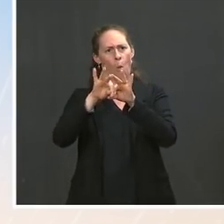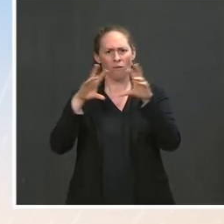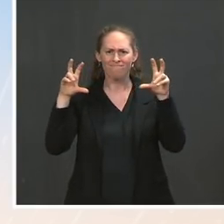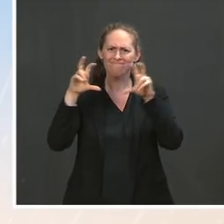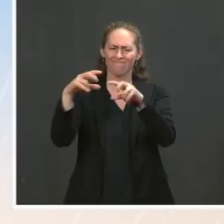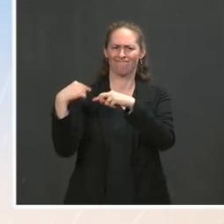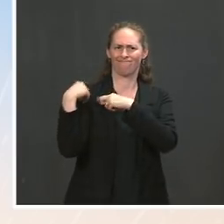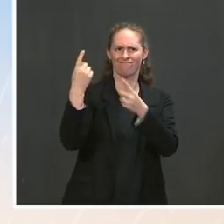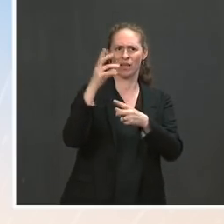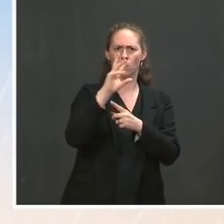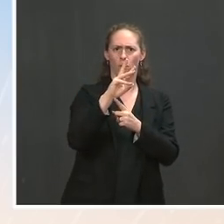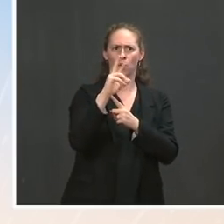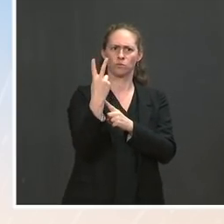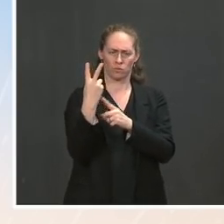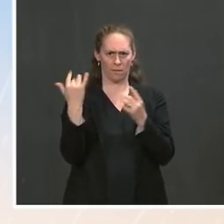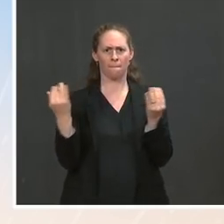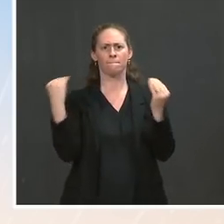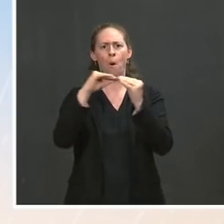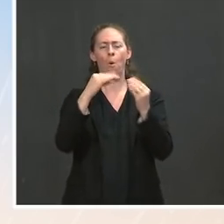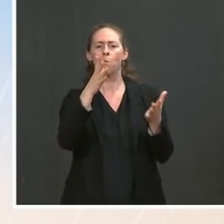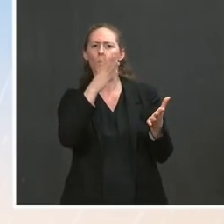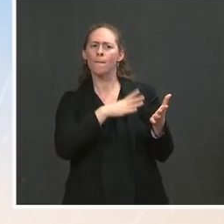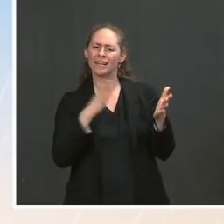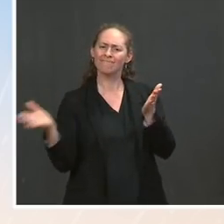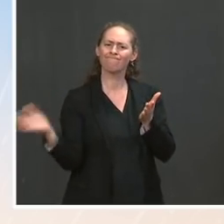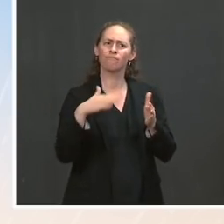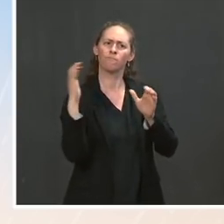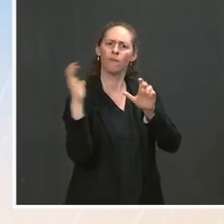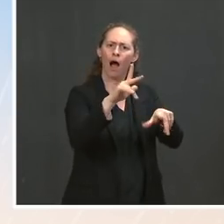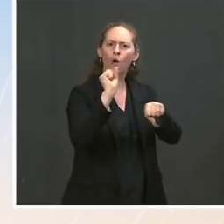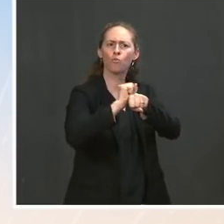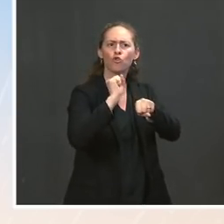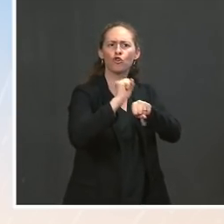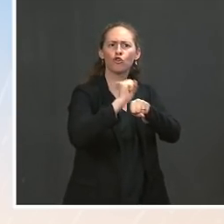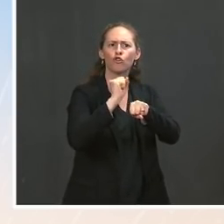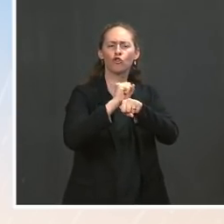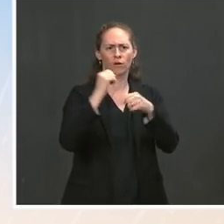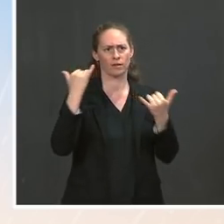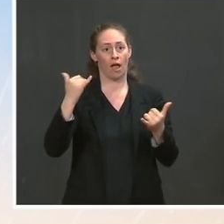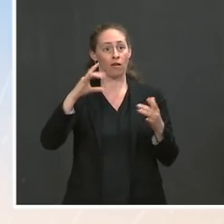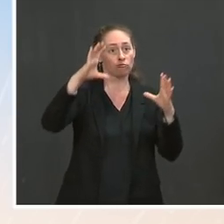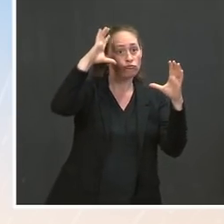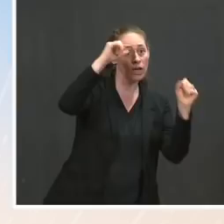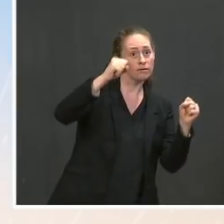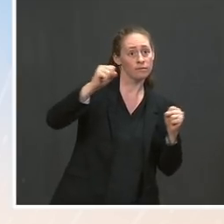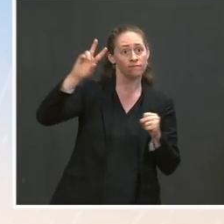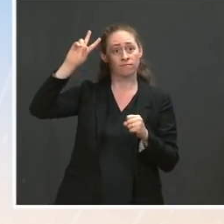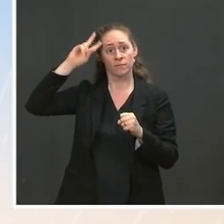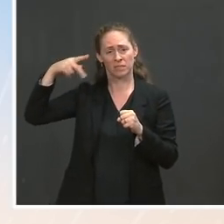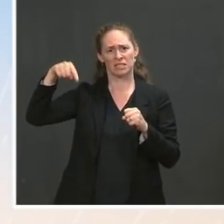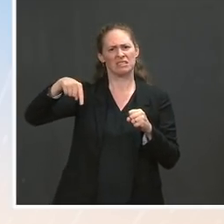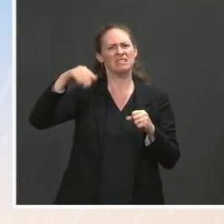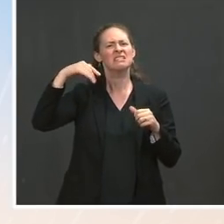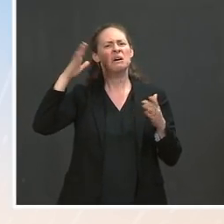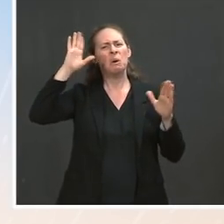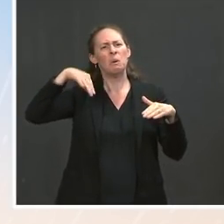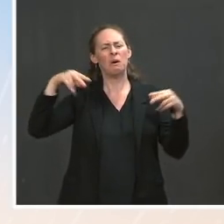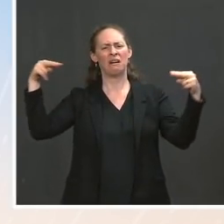and address what the vice-president and the president have both called a crisis. It increases the child tax credit from 2000 to $3,000 per child,